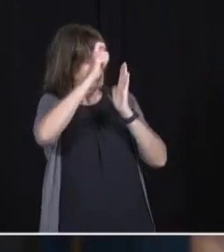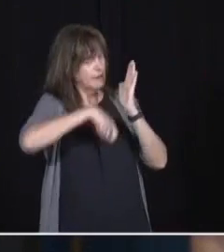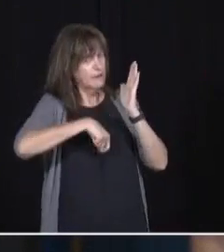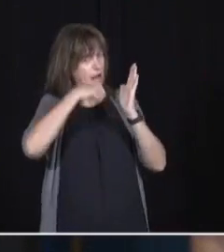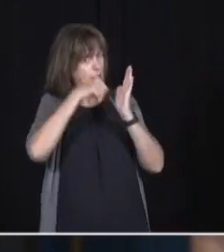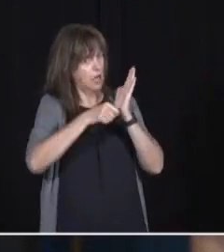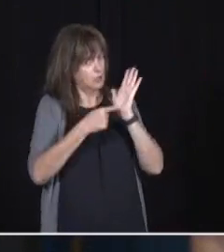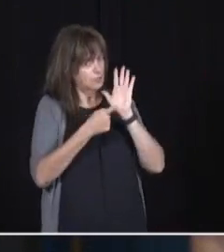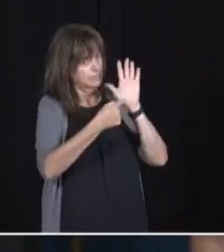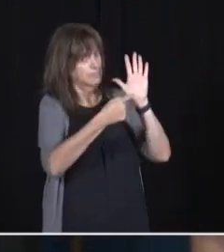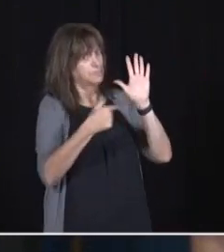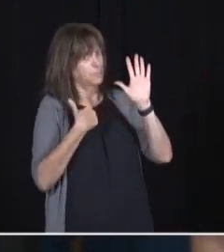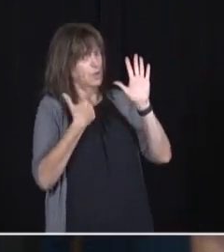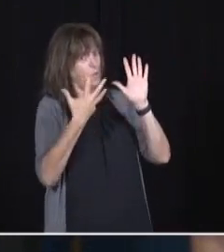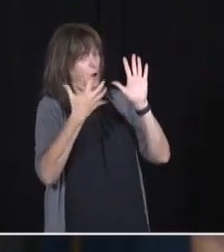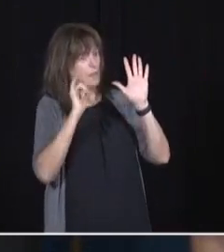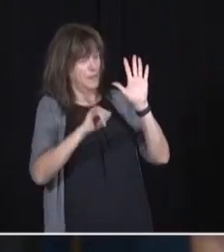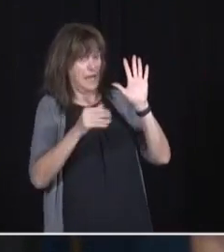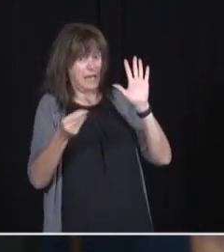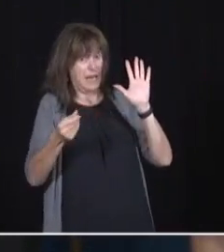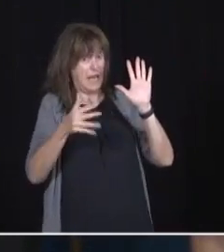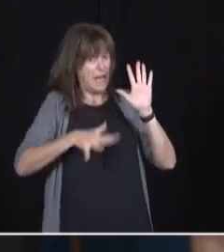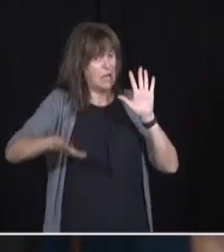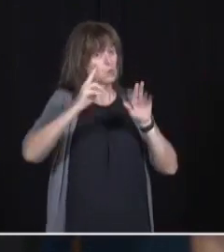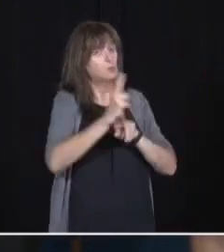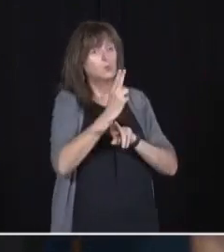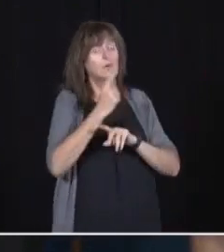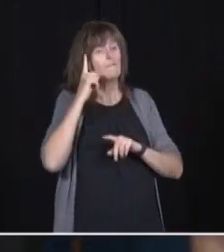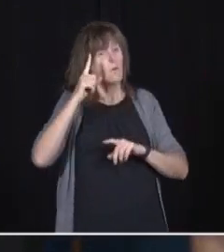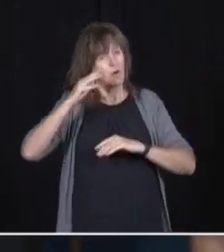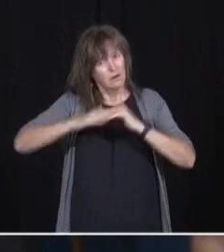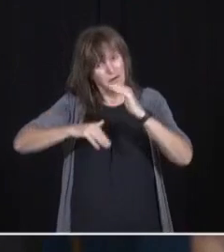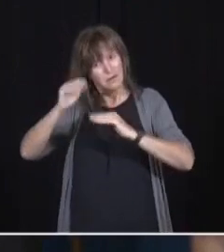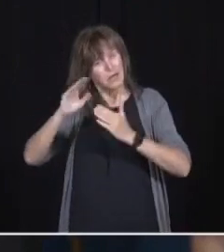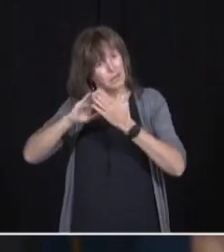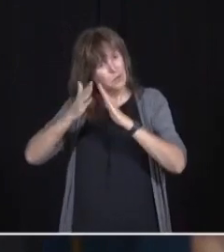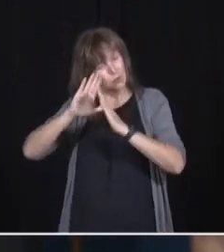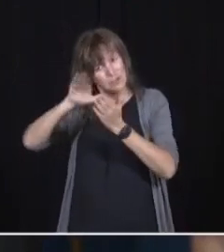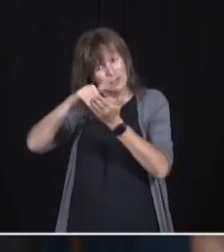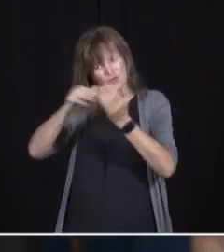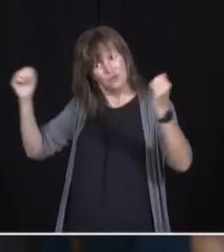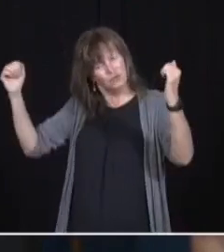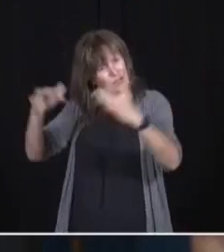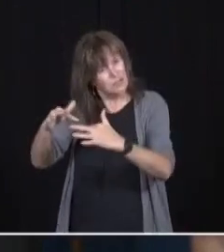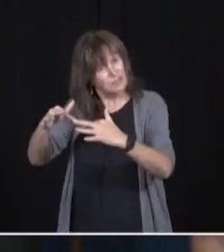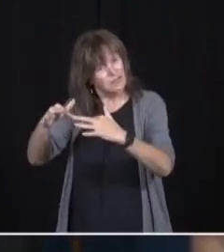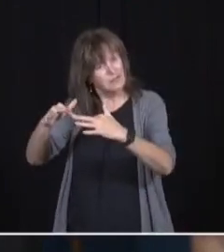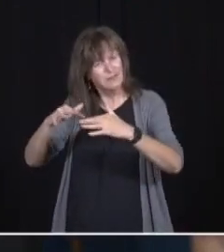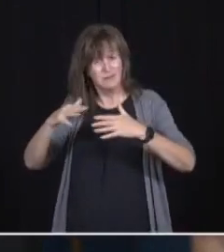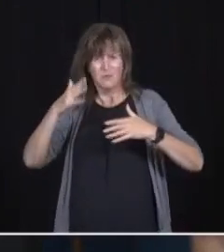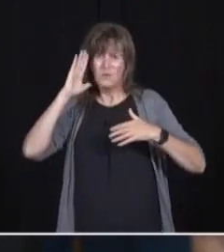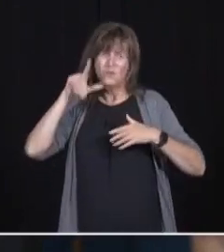to the cracks. But this weekend, the premier and I cosigned a letter to the CEO and the chair of the board of